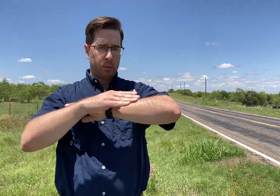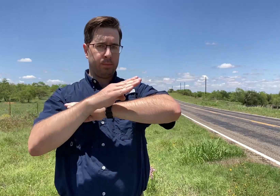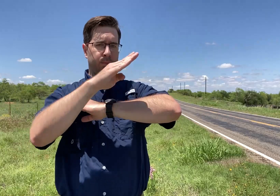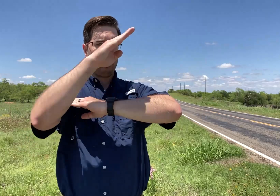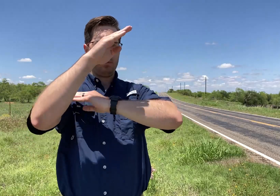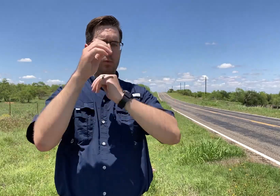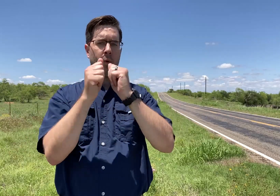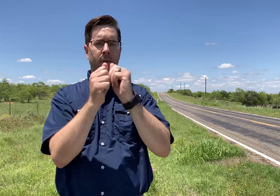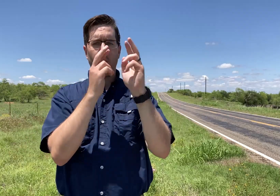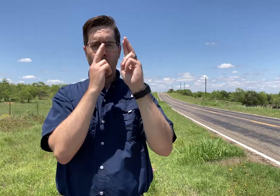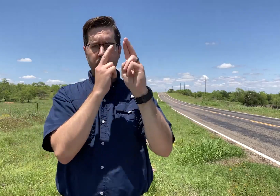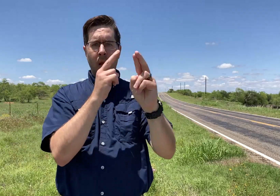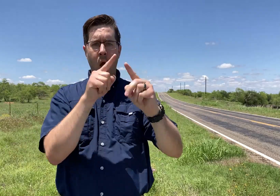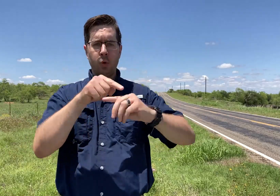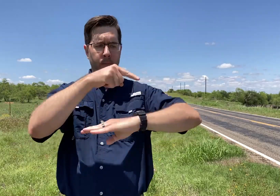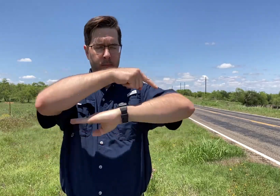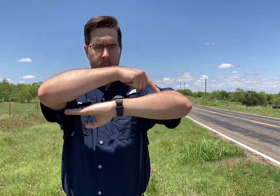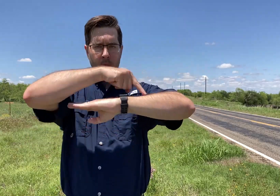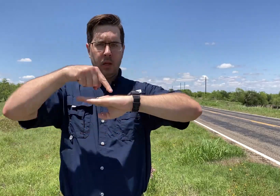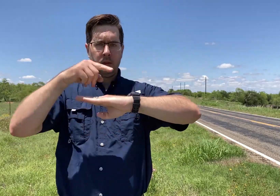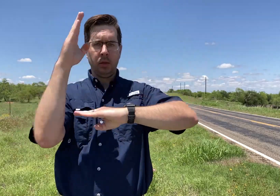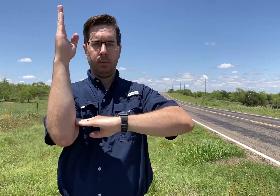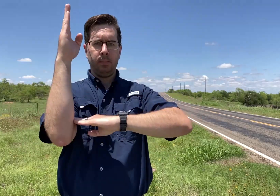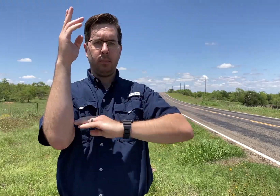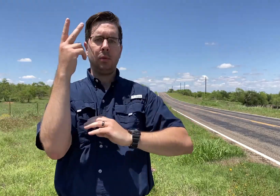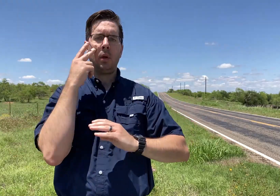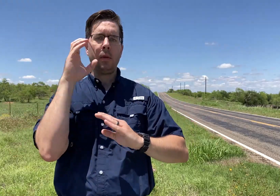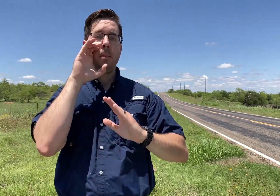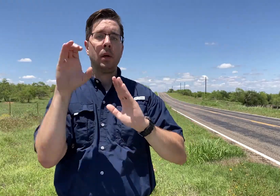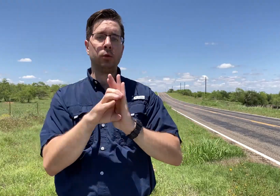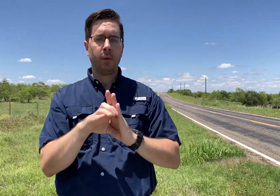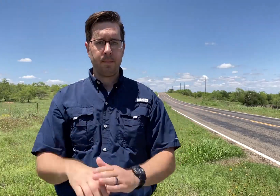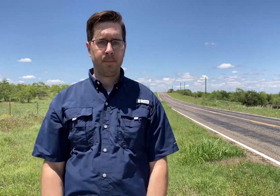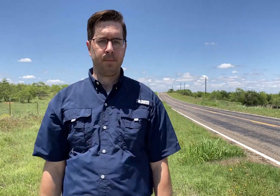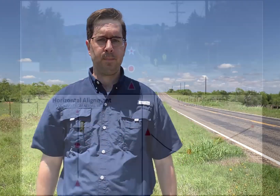with respect to the horizontal axis of alignment. See the pictures.